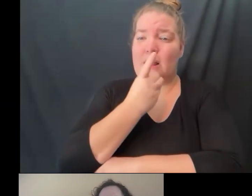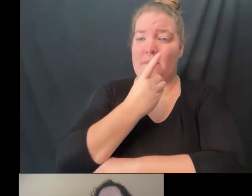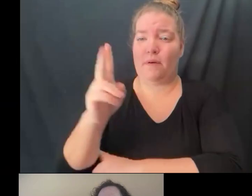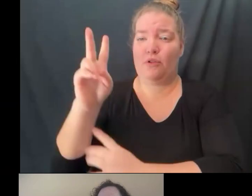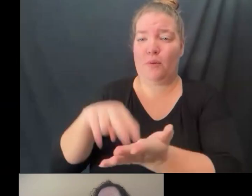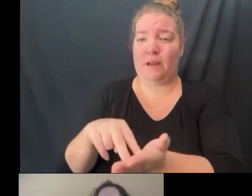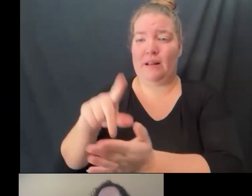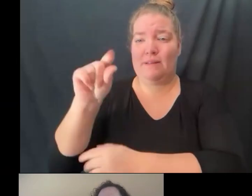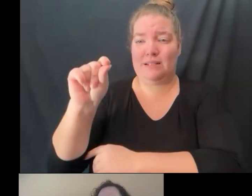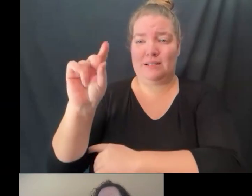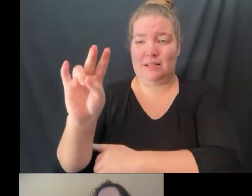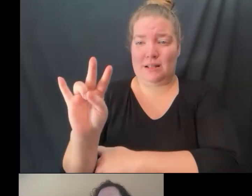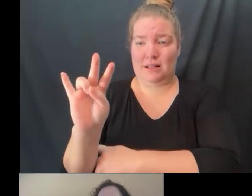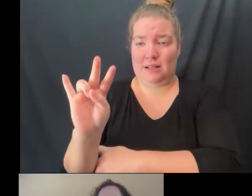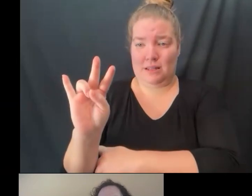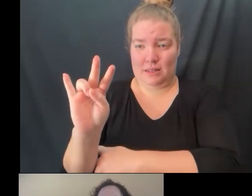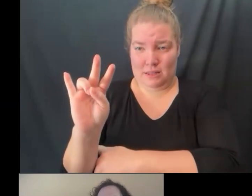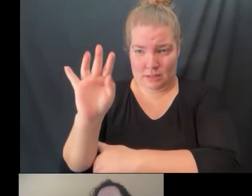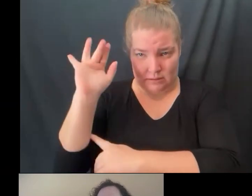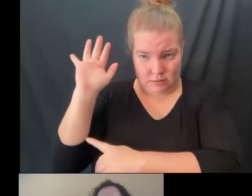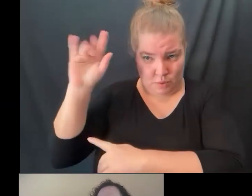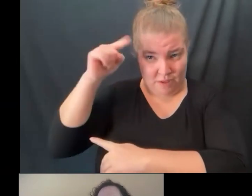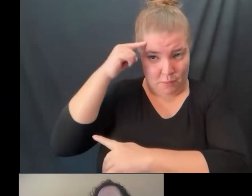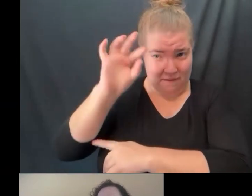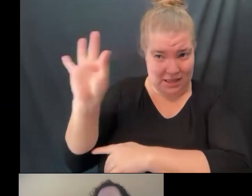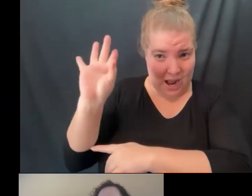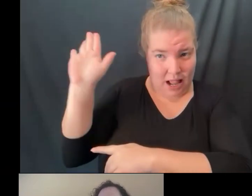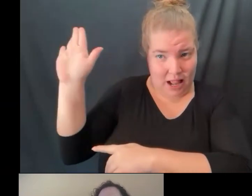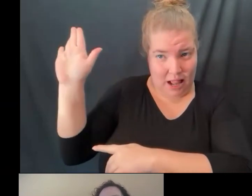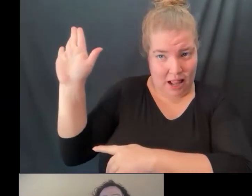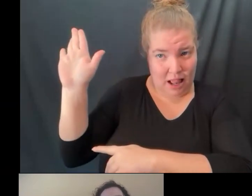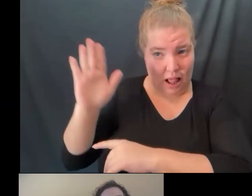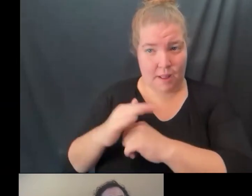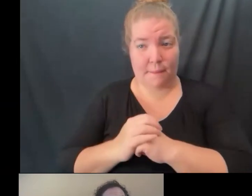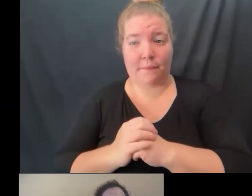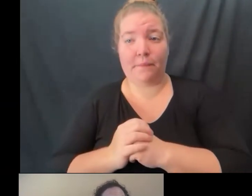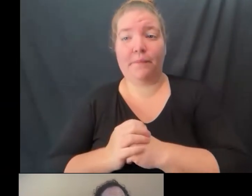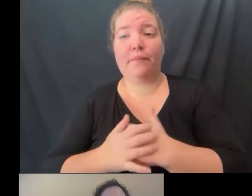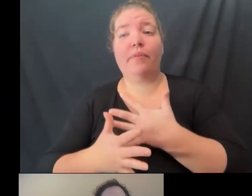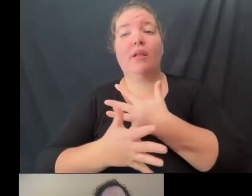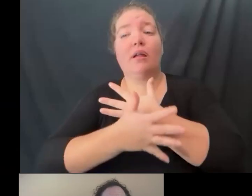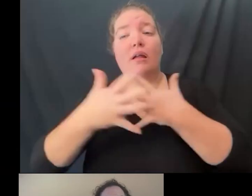So therefore, December 5, 2027 is our deadline if you're federal government.